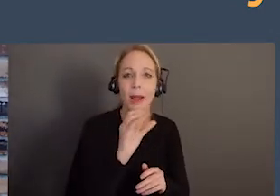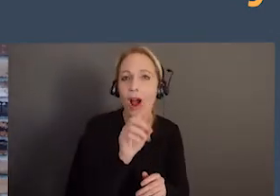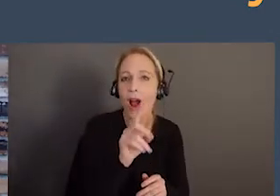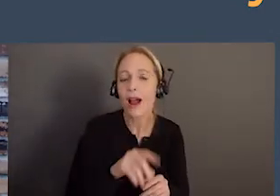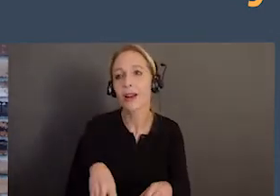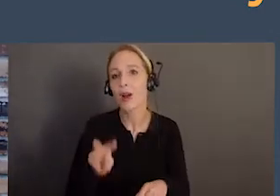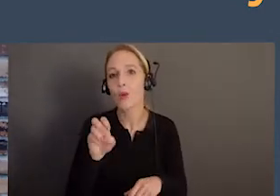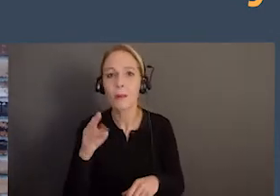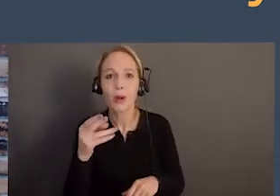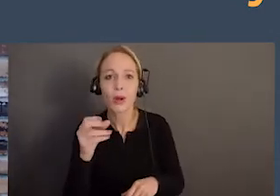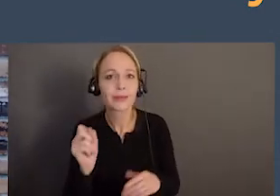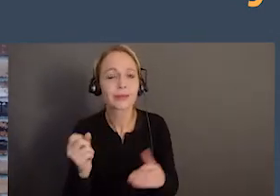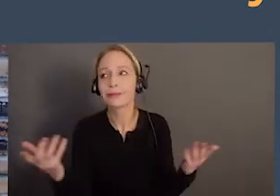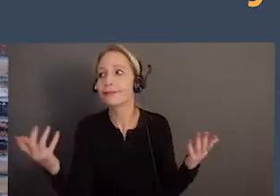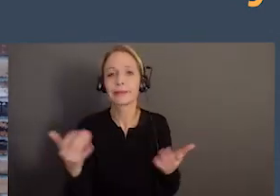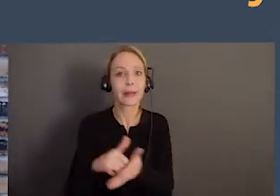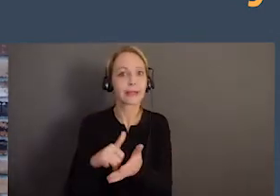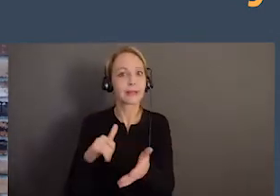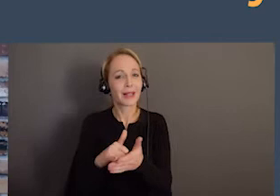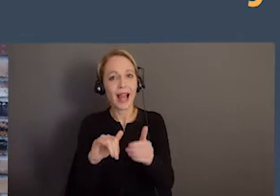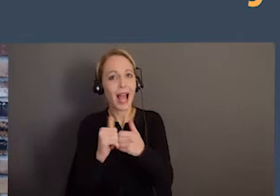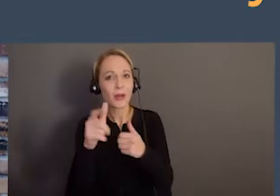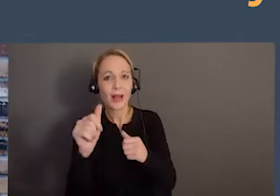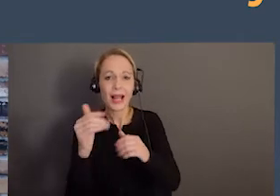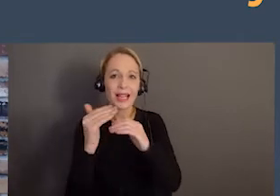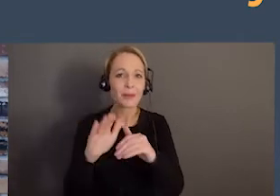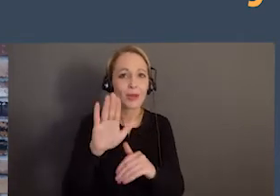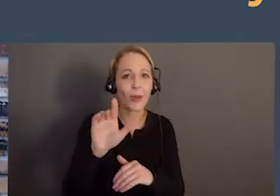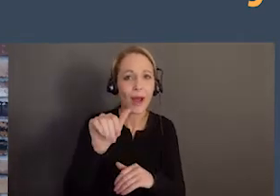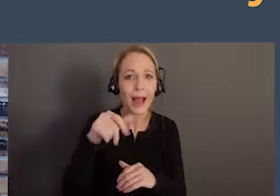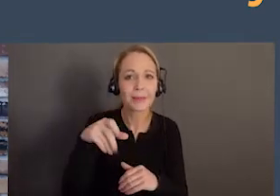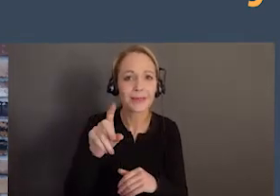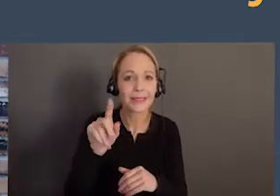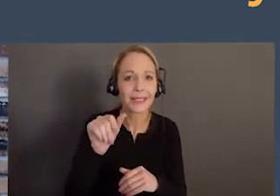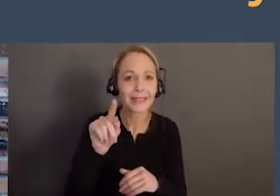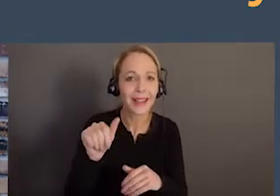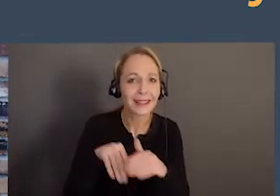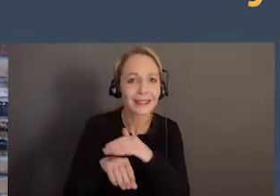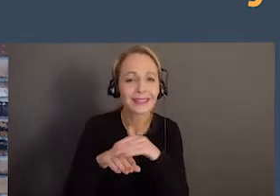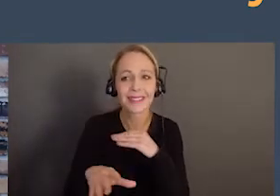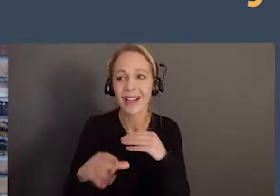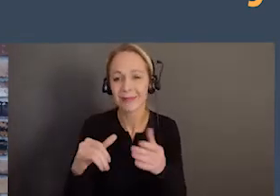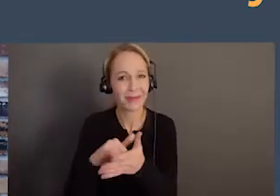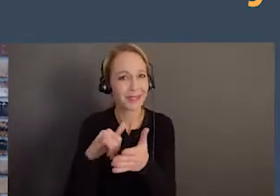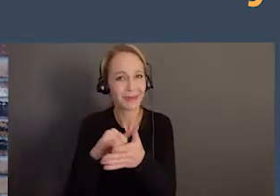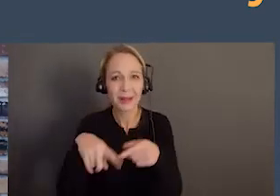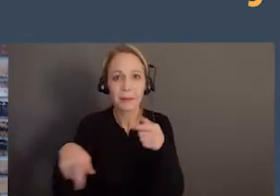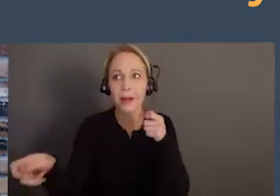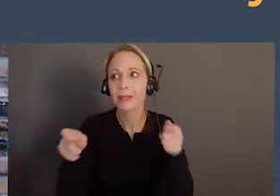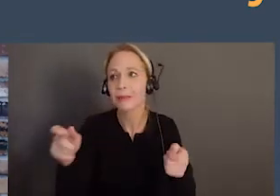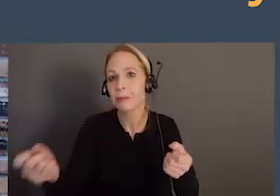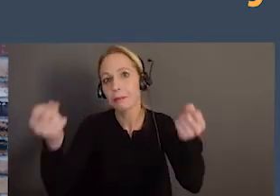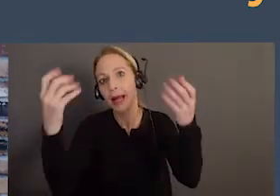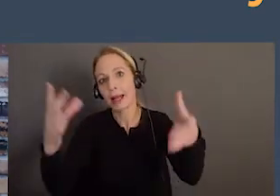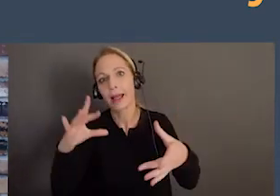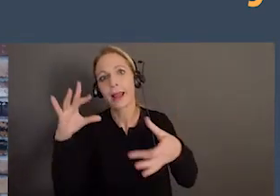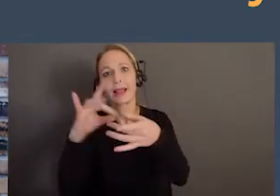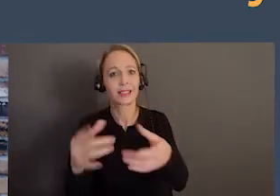NO WAY TO LIMIT YOUR DATA ACCESS AND NO ABILITY TO MANAGE MULTIPLE CONNECTIONS SEPARATELY.